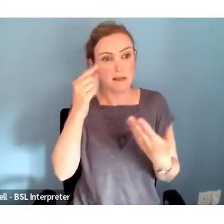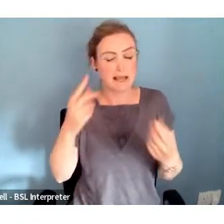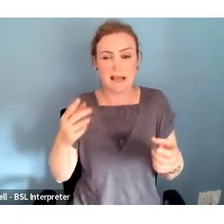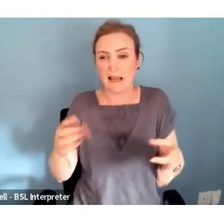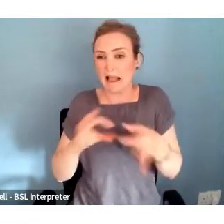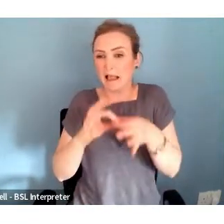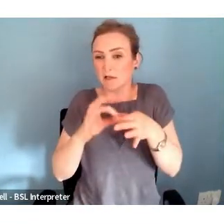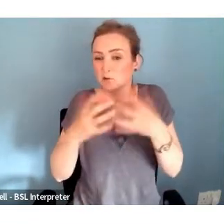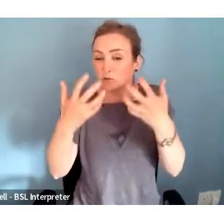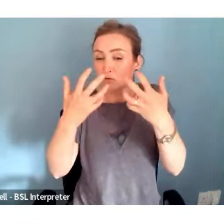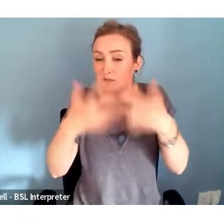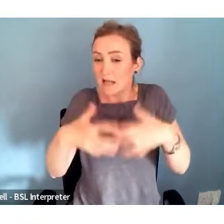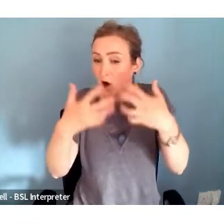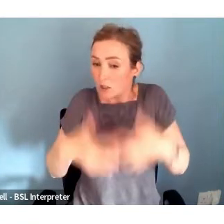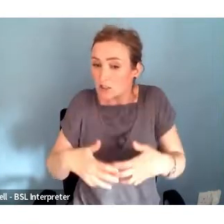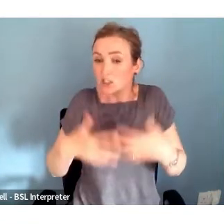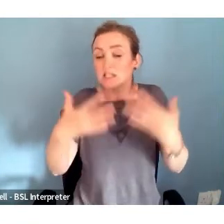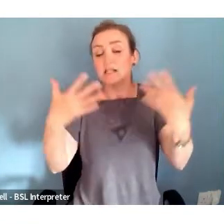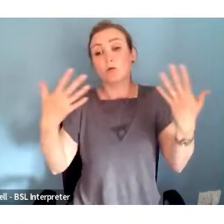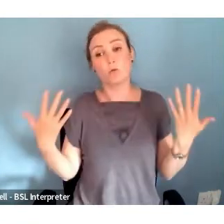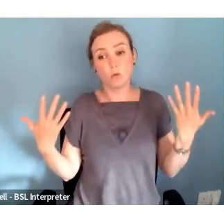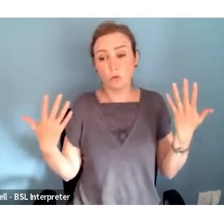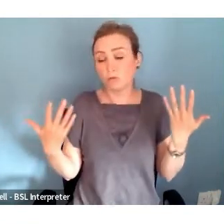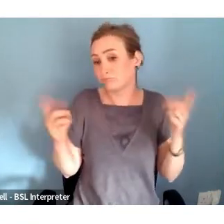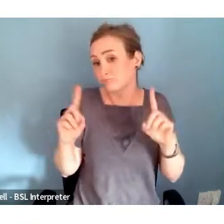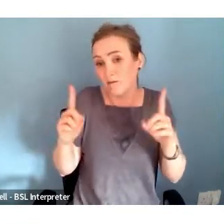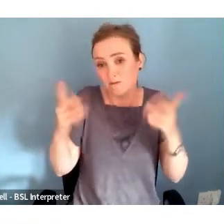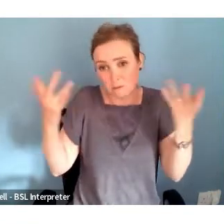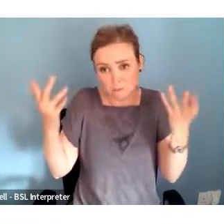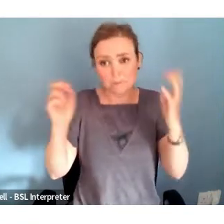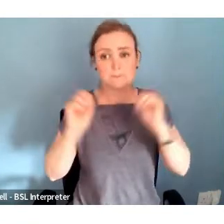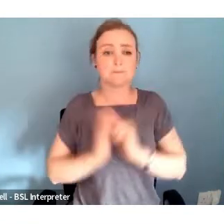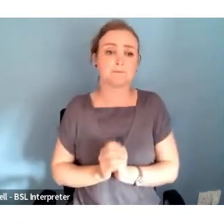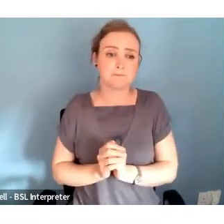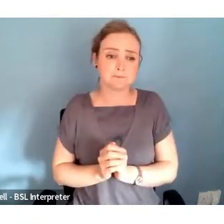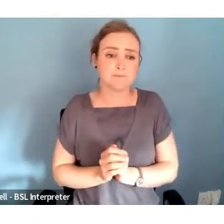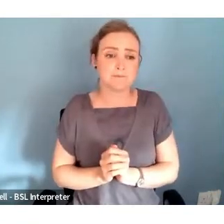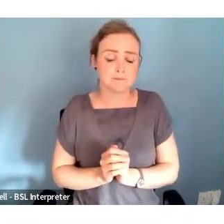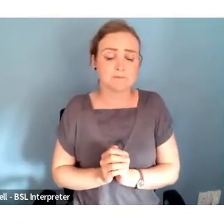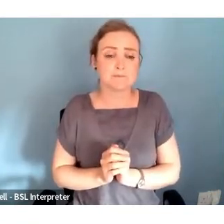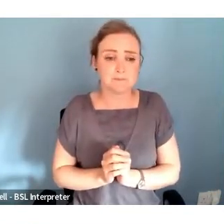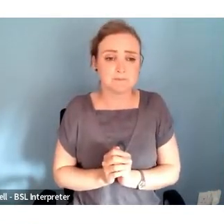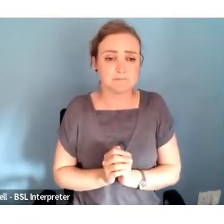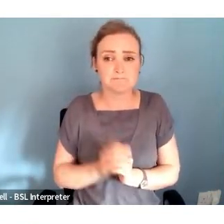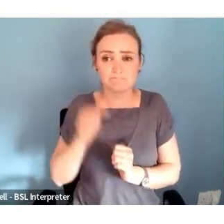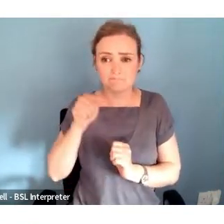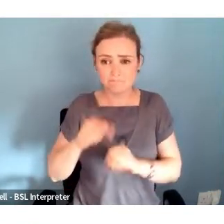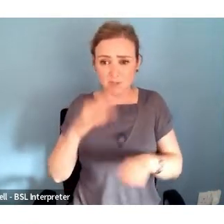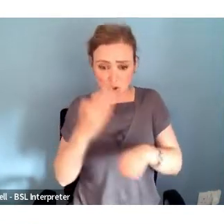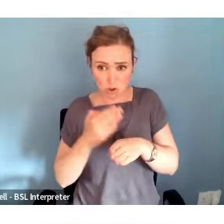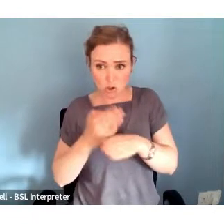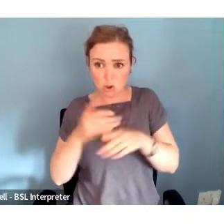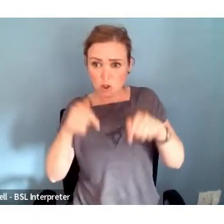or whatever it might be. And can this job be done flexibly. So,